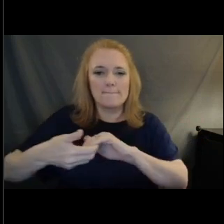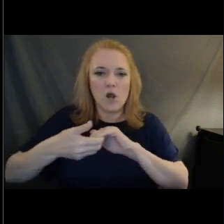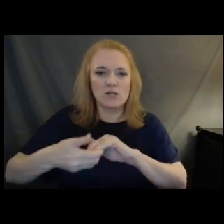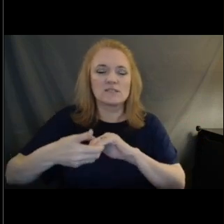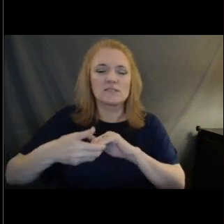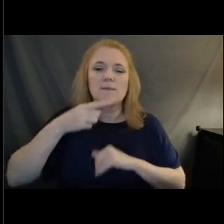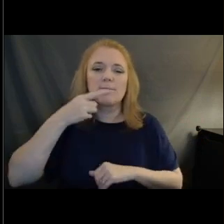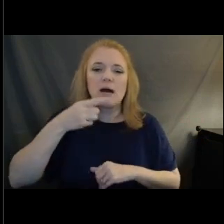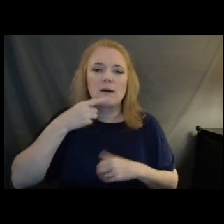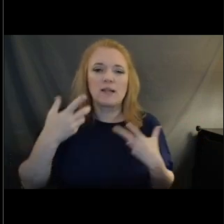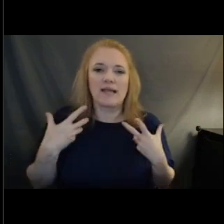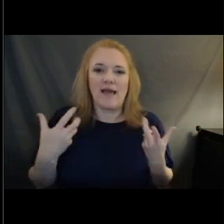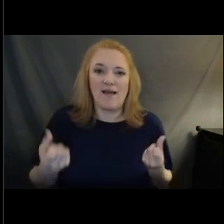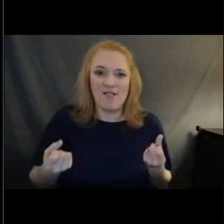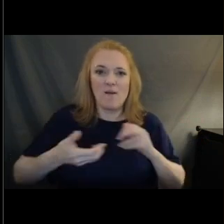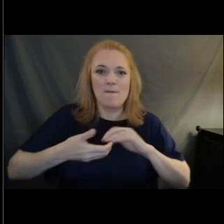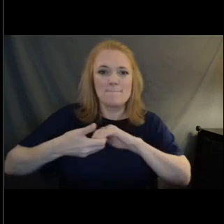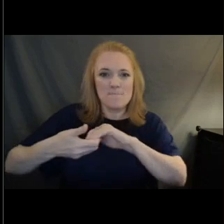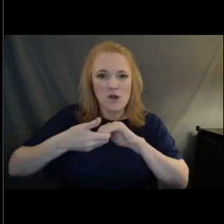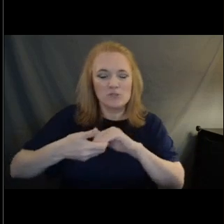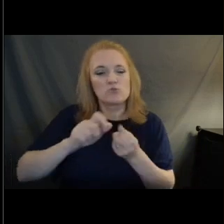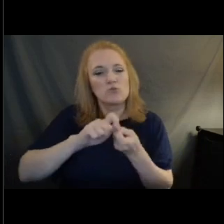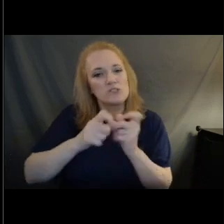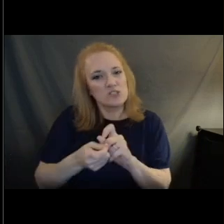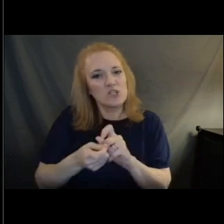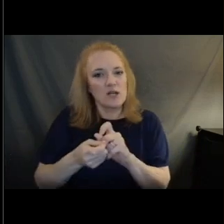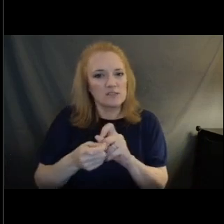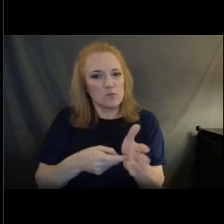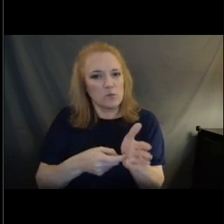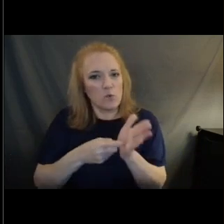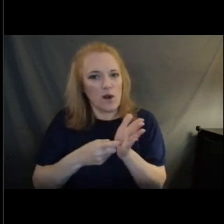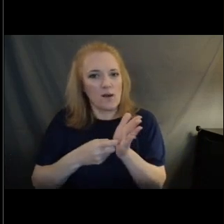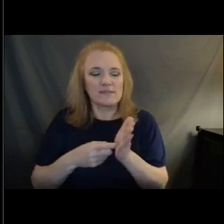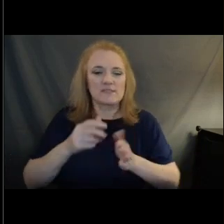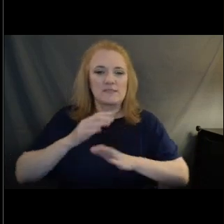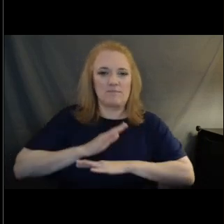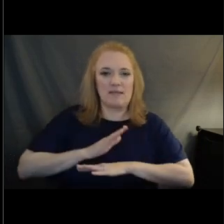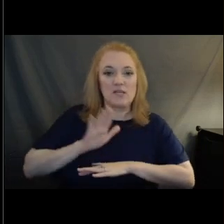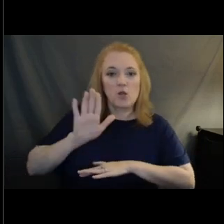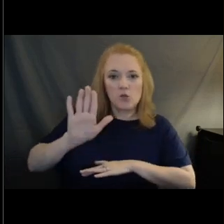to adjust the criteria in order to reflect the impacts that are expected in their area.